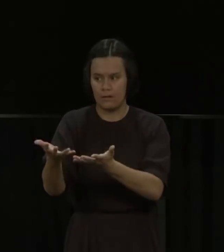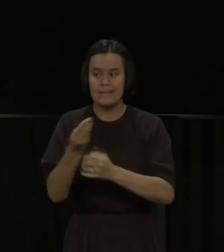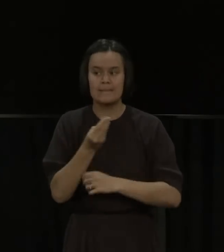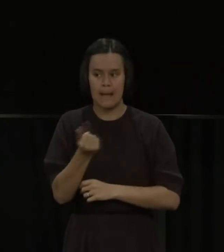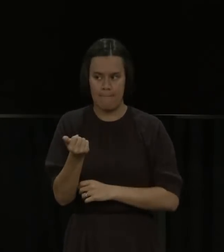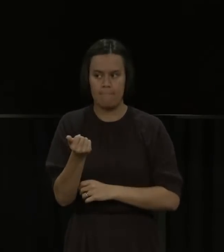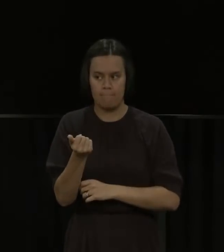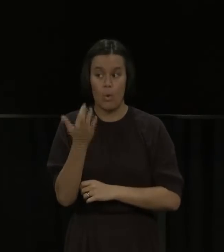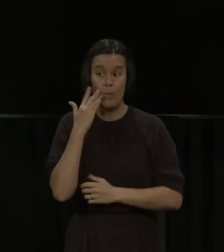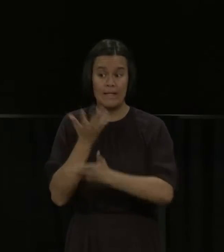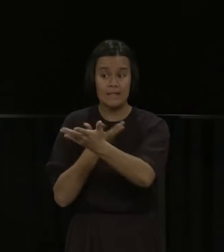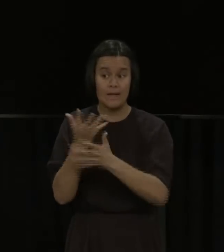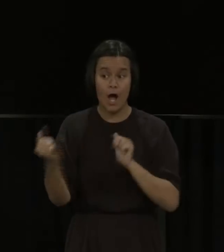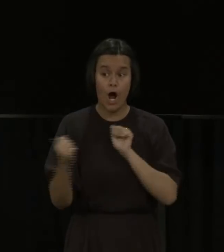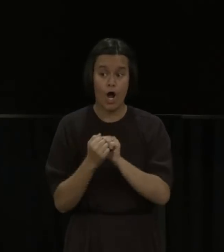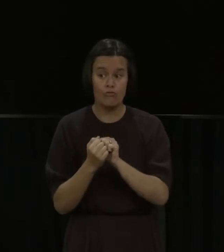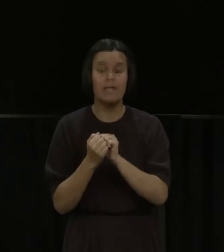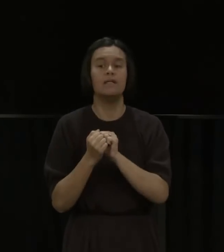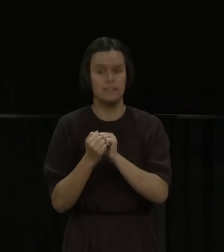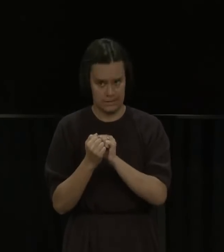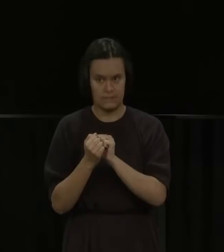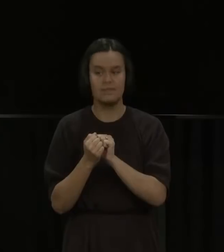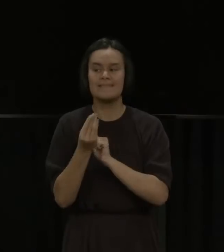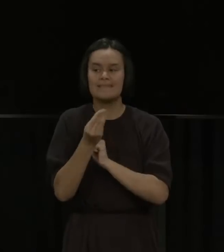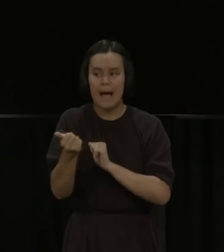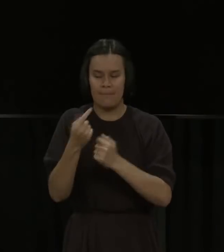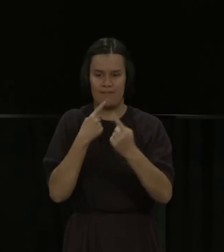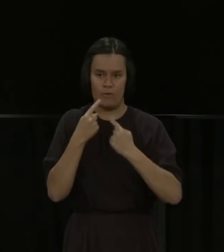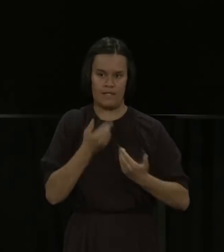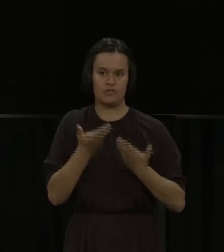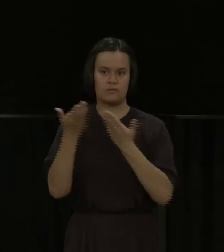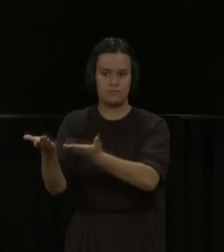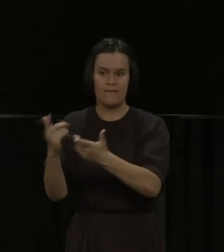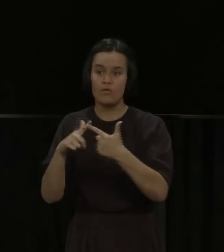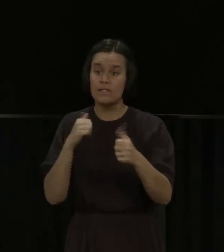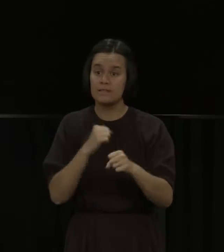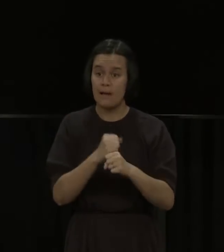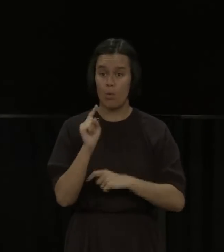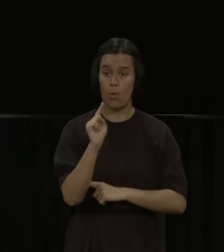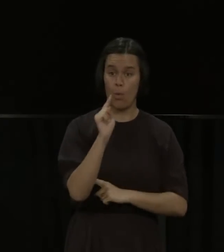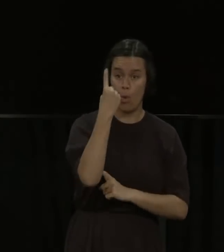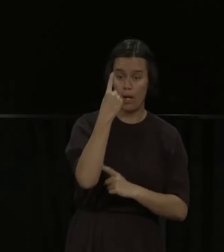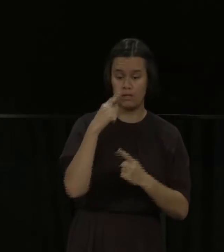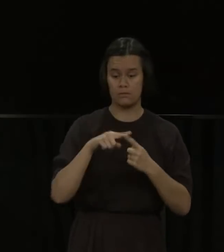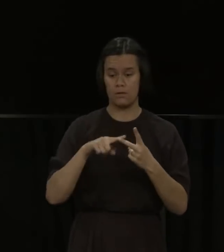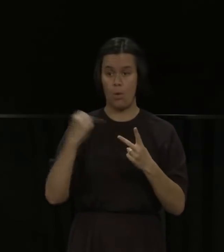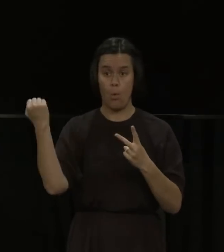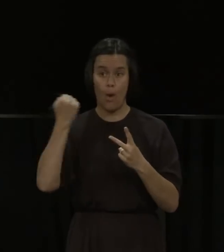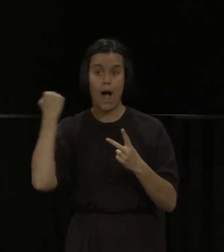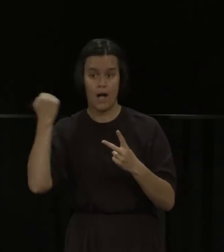hui and iwi